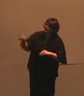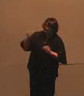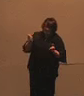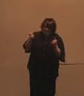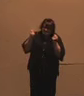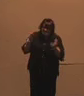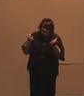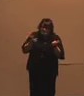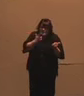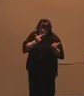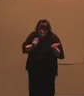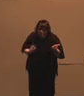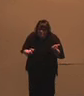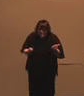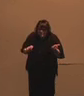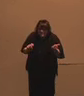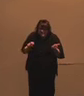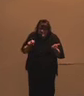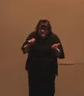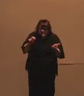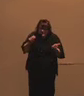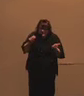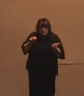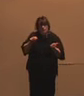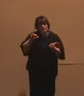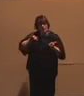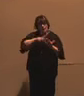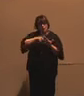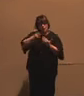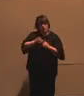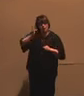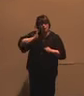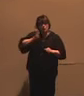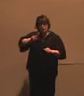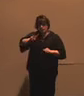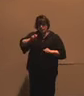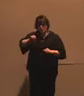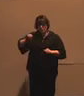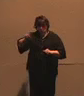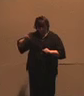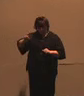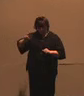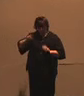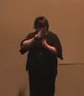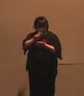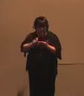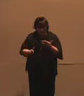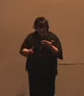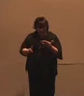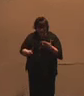And this project is designed in 2001, yeah, 2001, and deeply